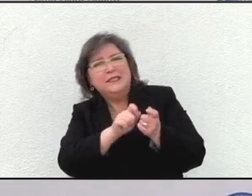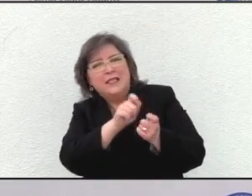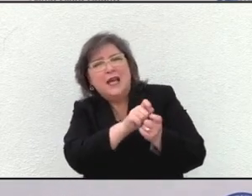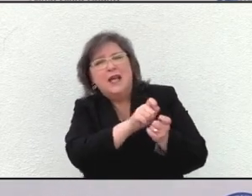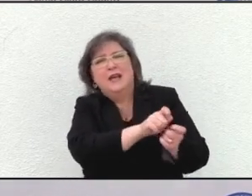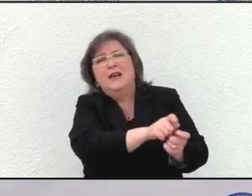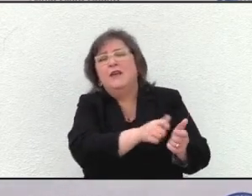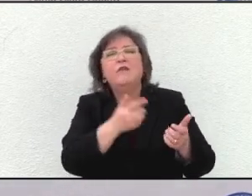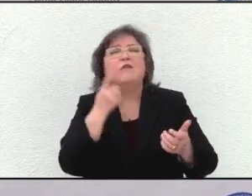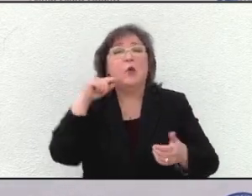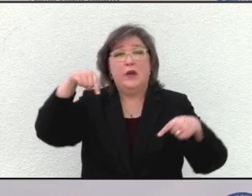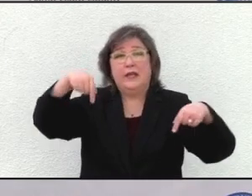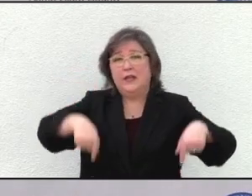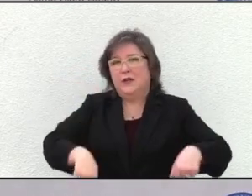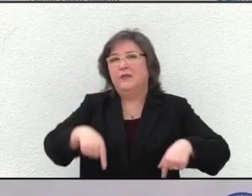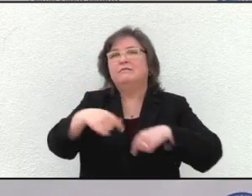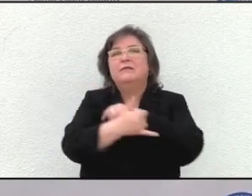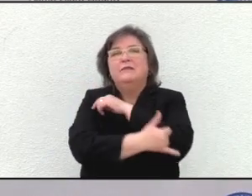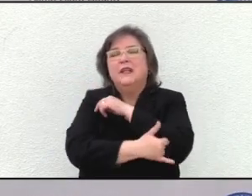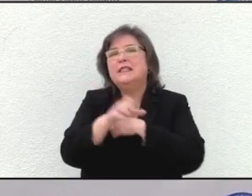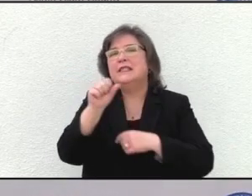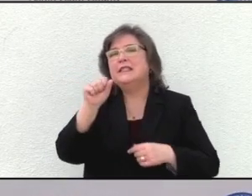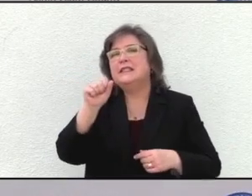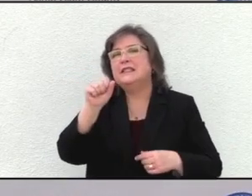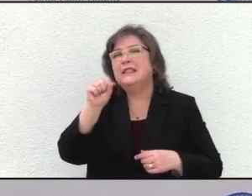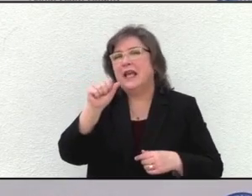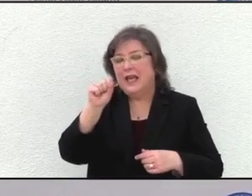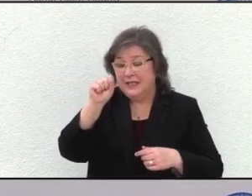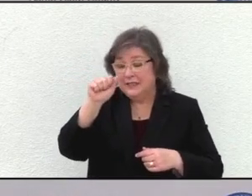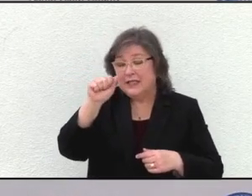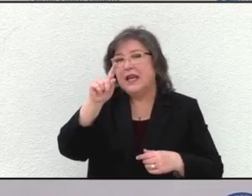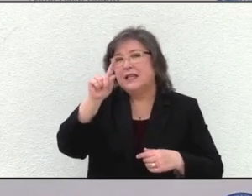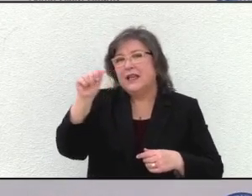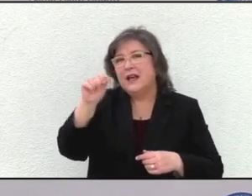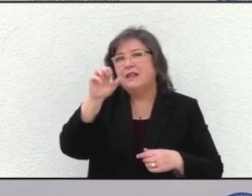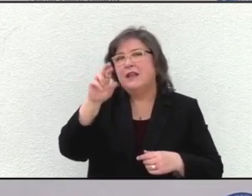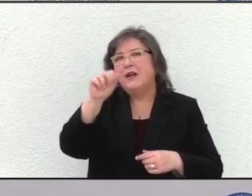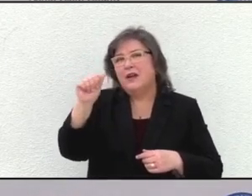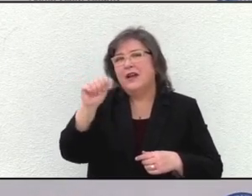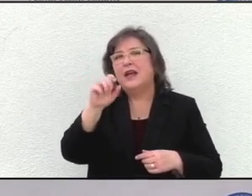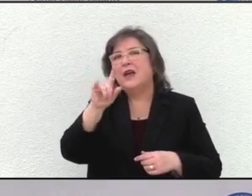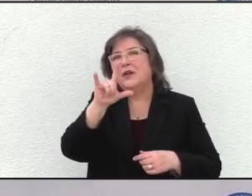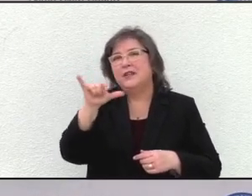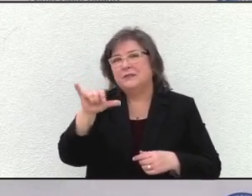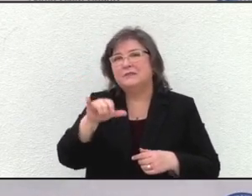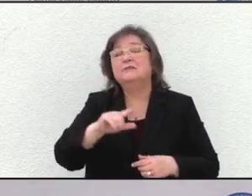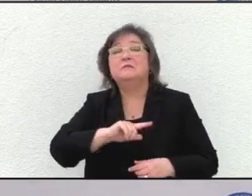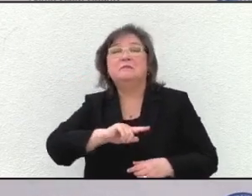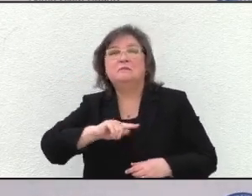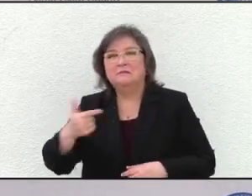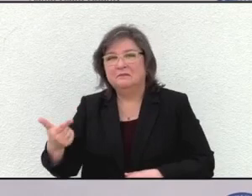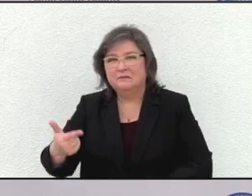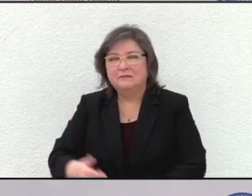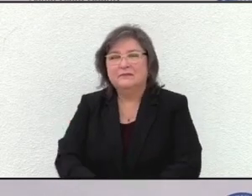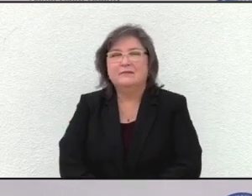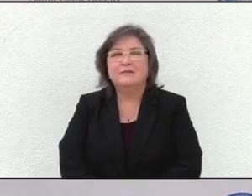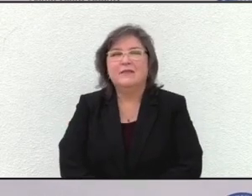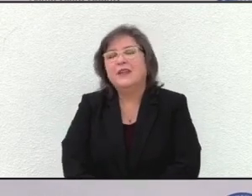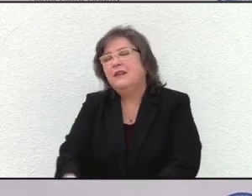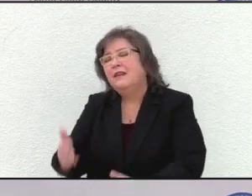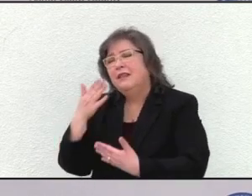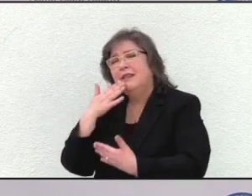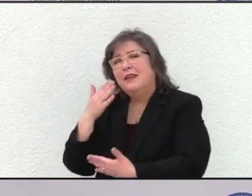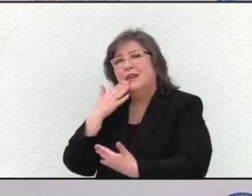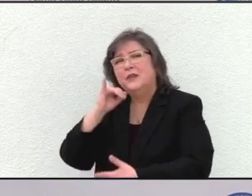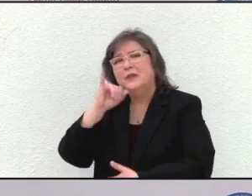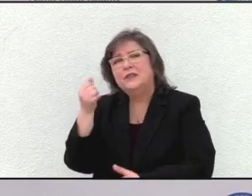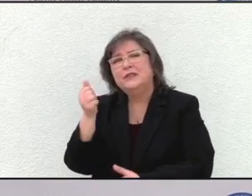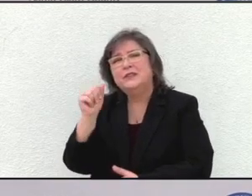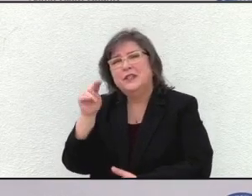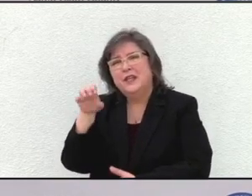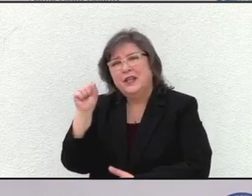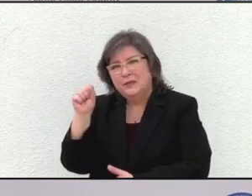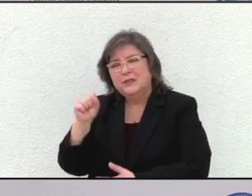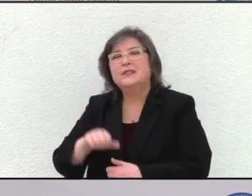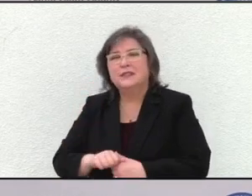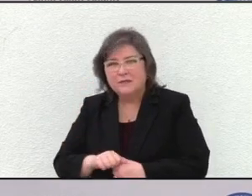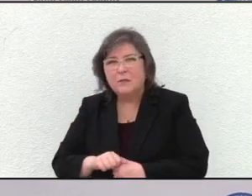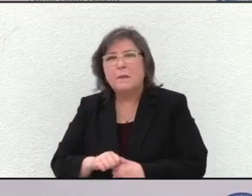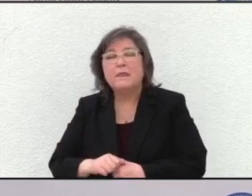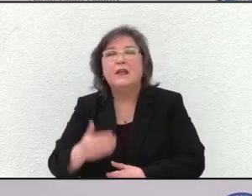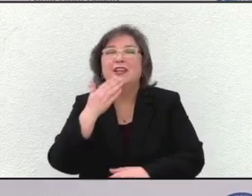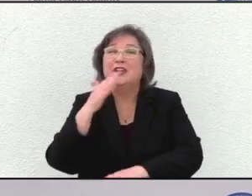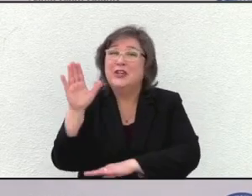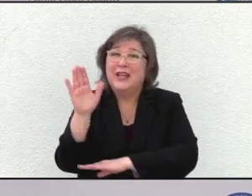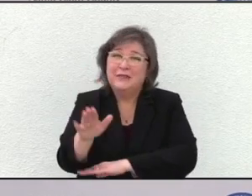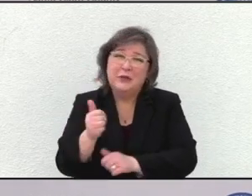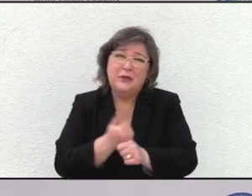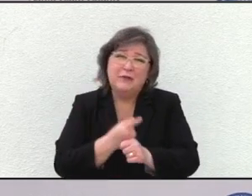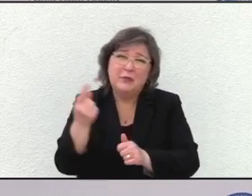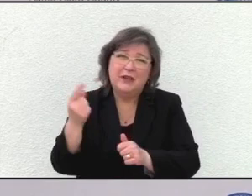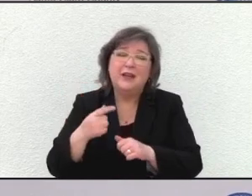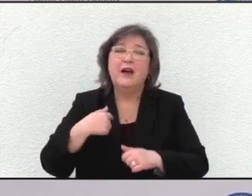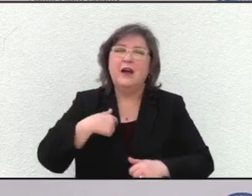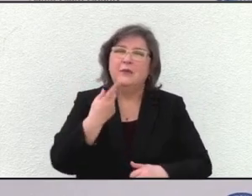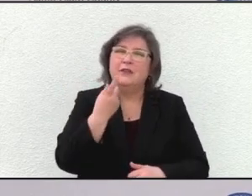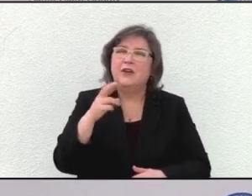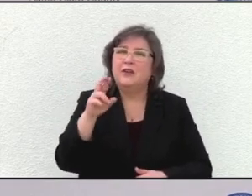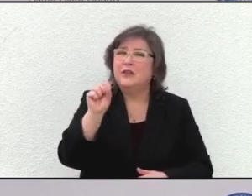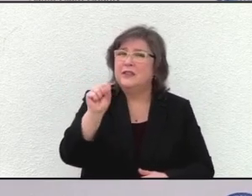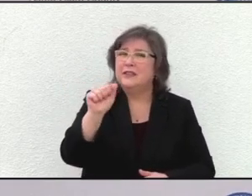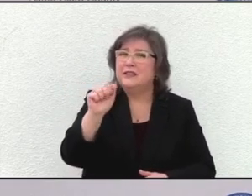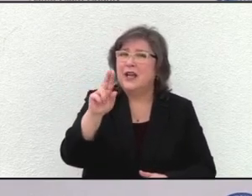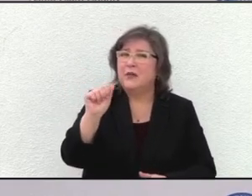Dr. Sara Cody: Thank you, James. So good afternoon, everyone. I'm Dr Sara Cody, Health Officer